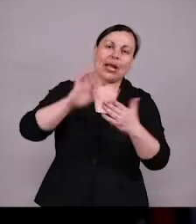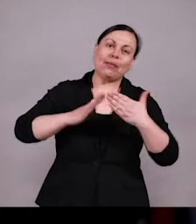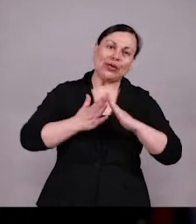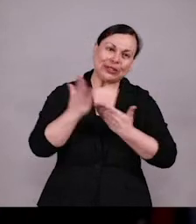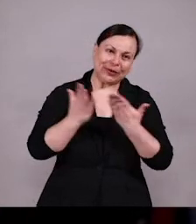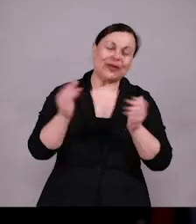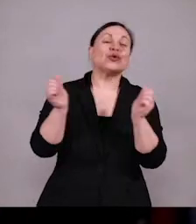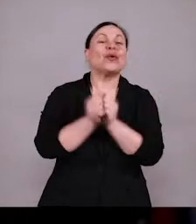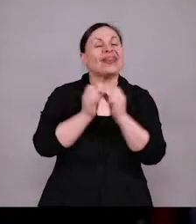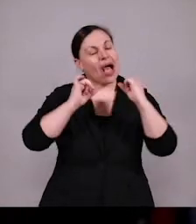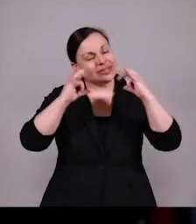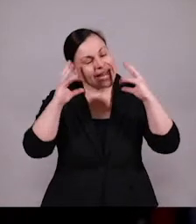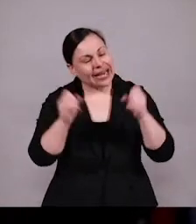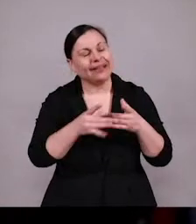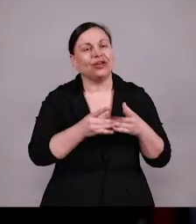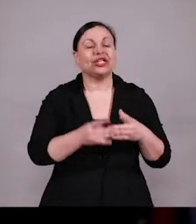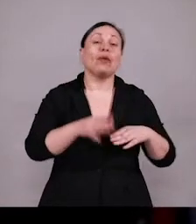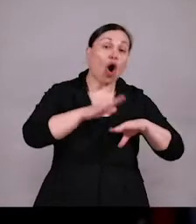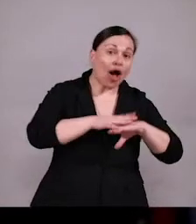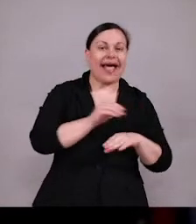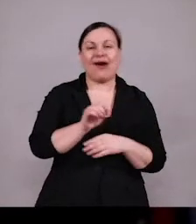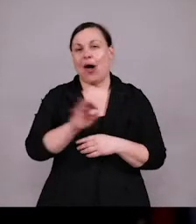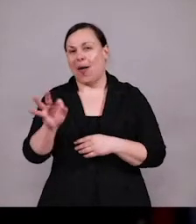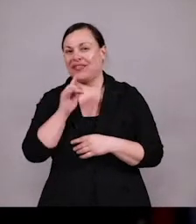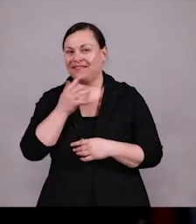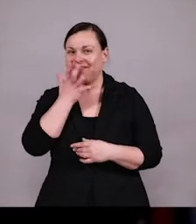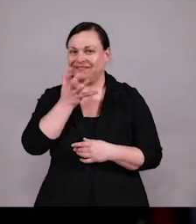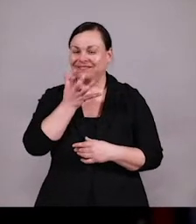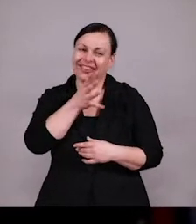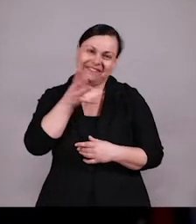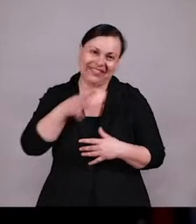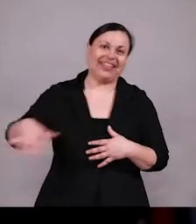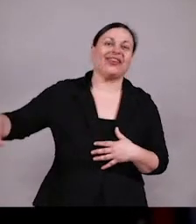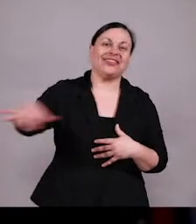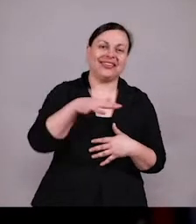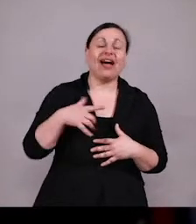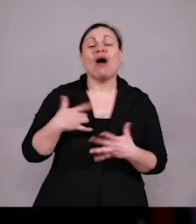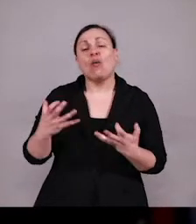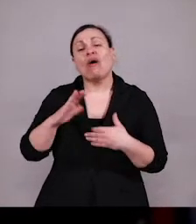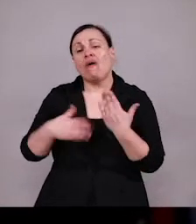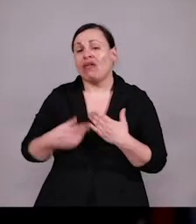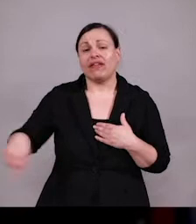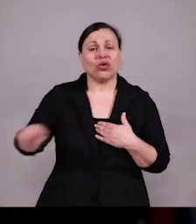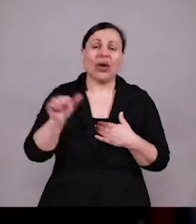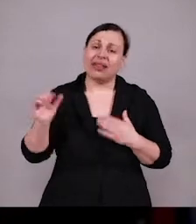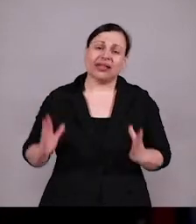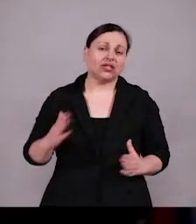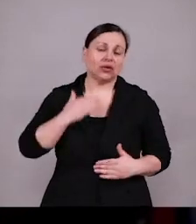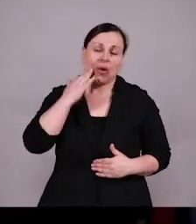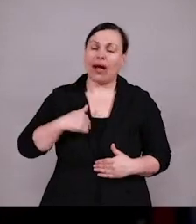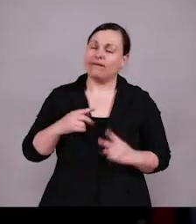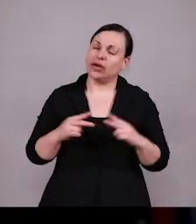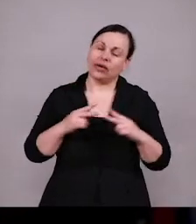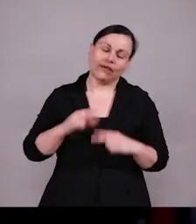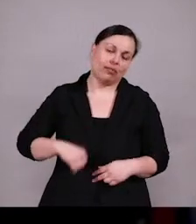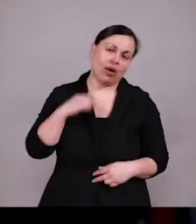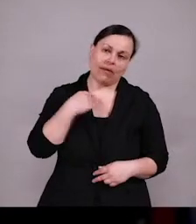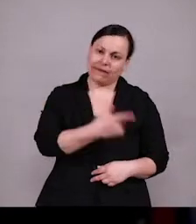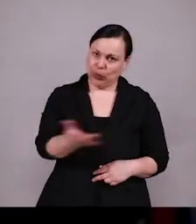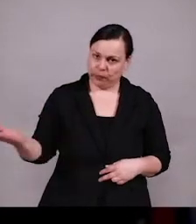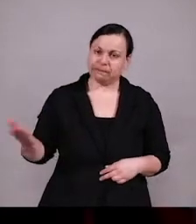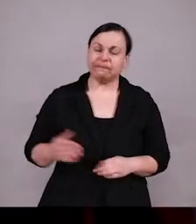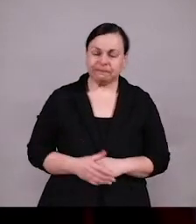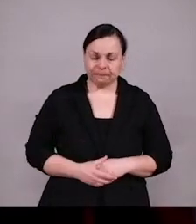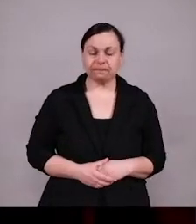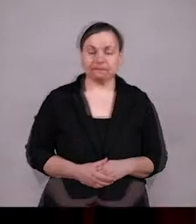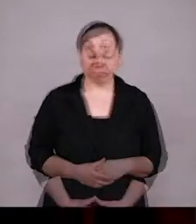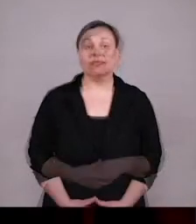outstanding leadership on and off the field. I want all our athletes to know how proud I am of them.